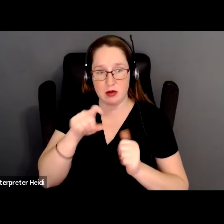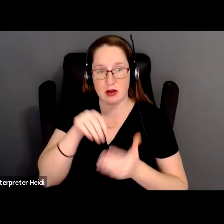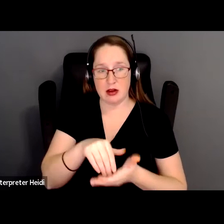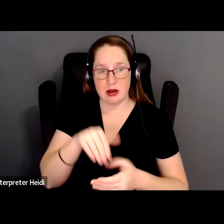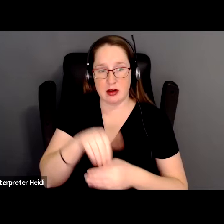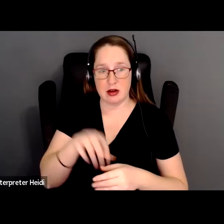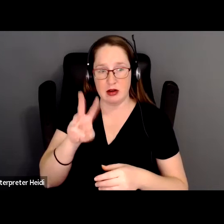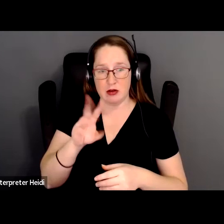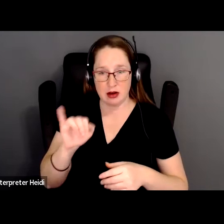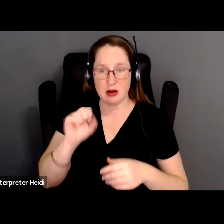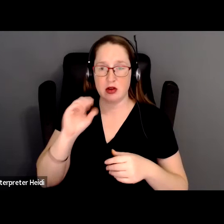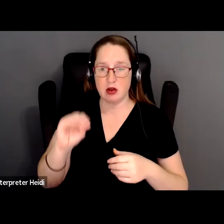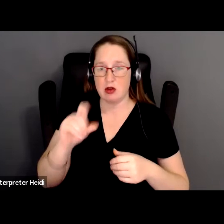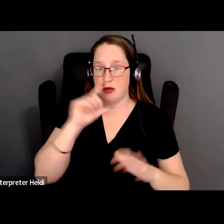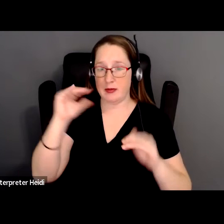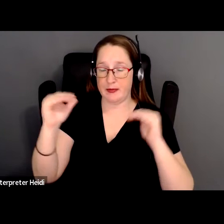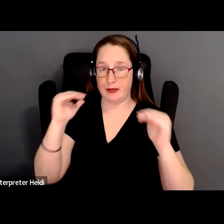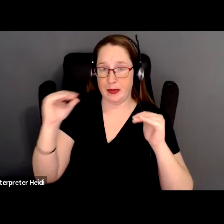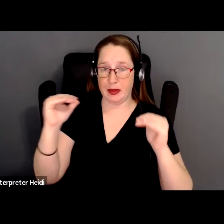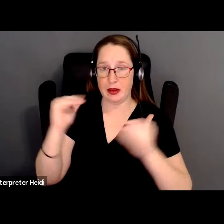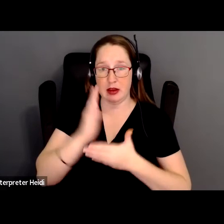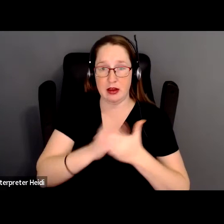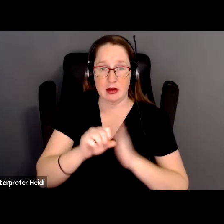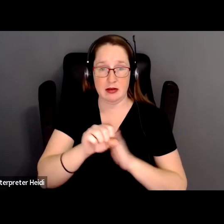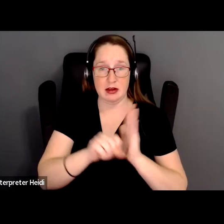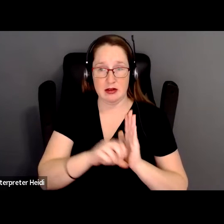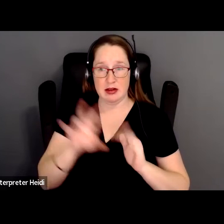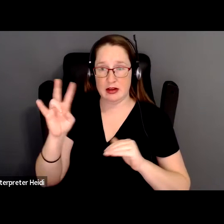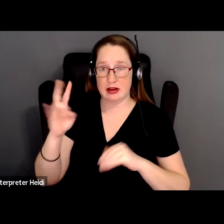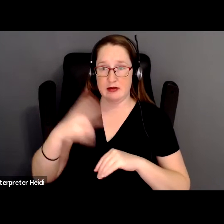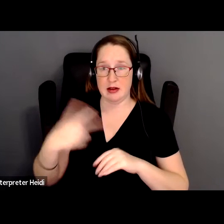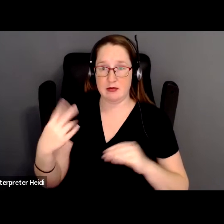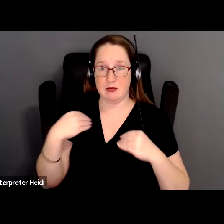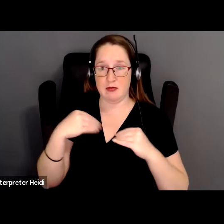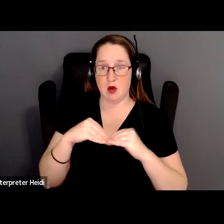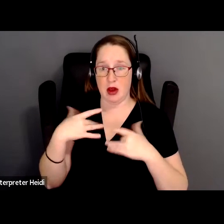So adults on in some States are 7 times more likely to be able to get Medicaid